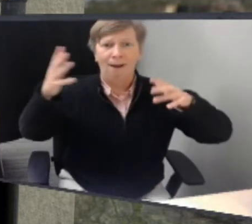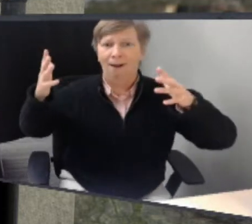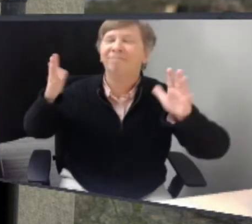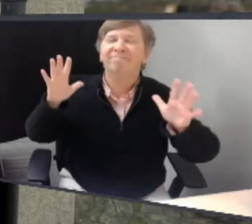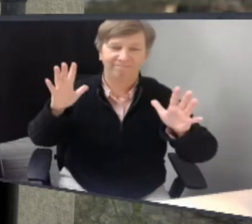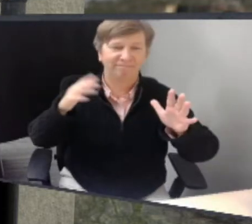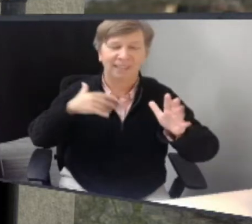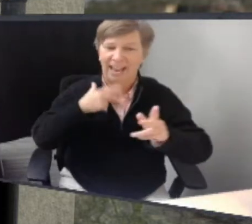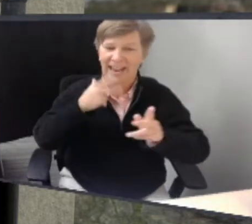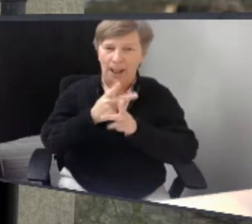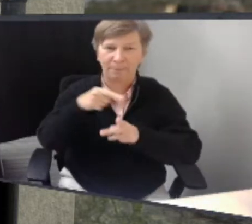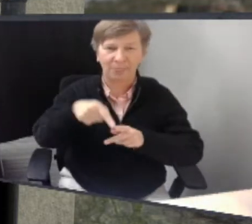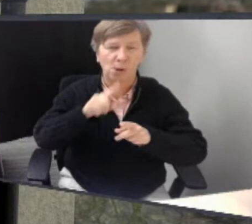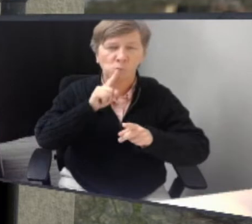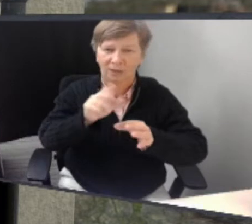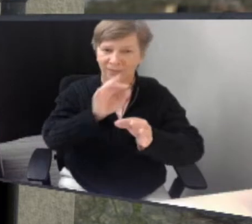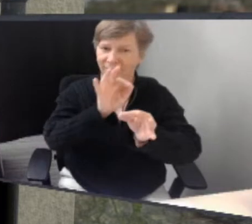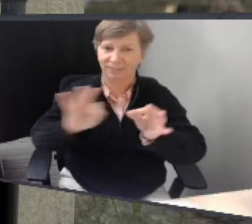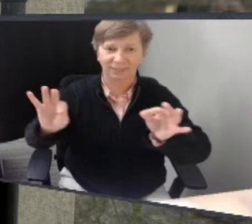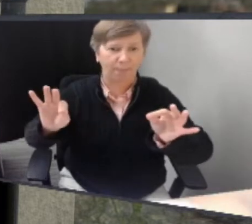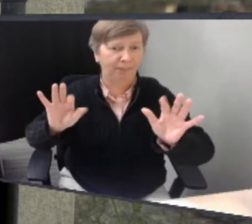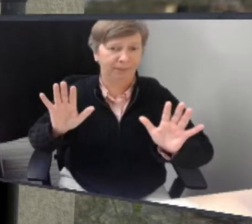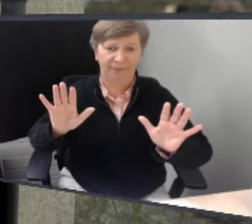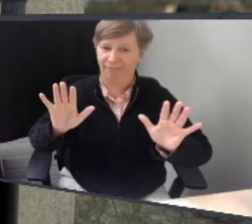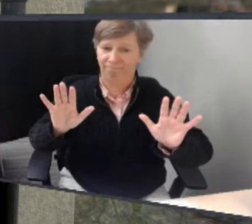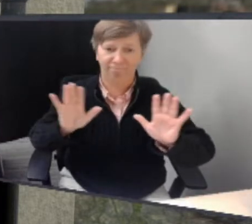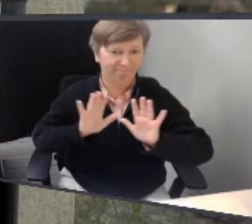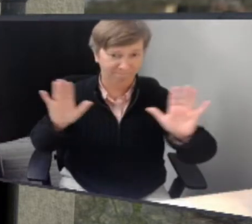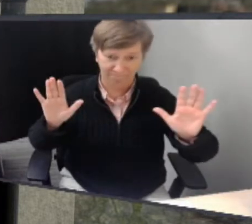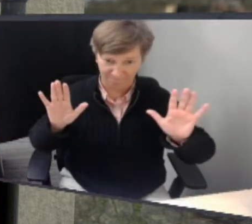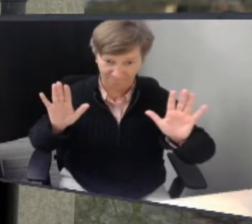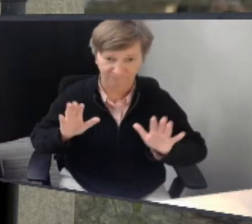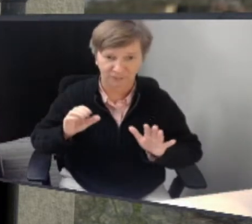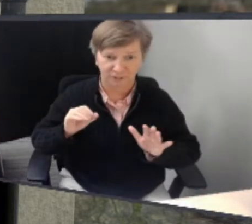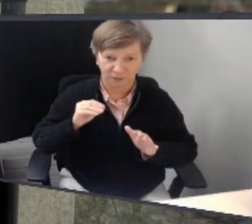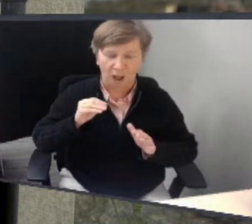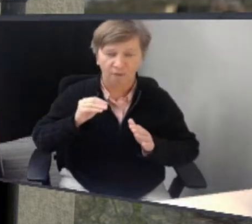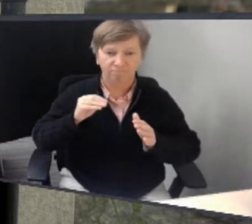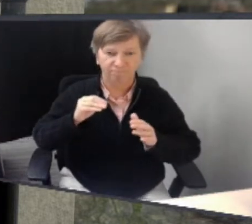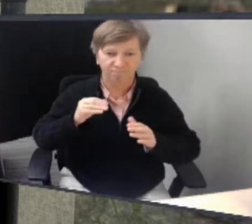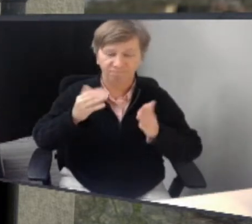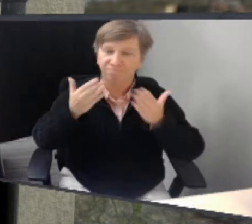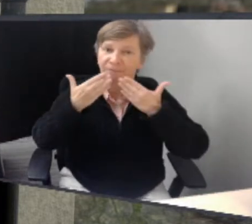and fly at the same time, and move around hubs at the same time. So, I am taking a very simple and